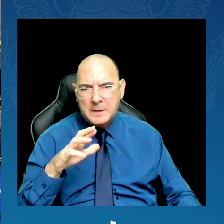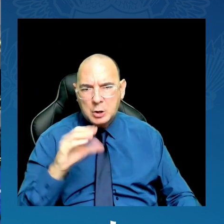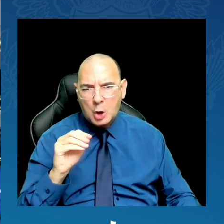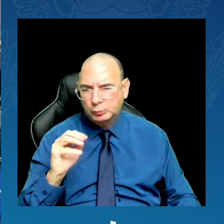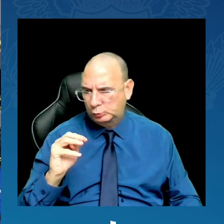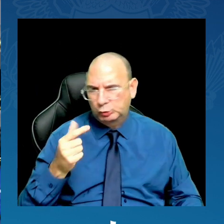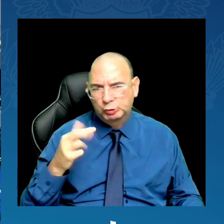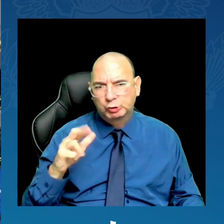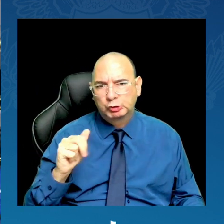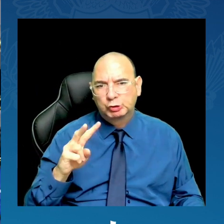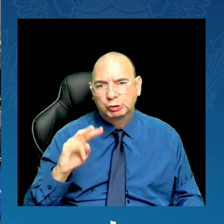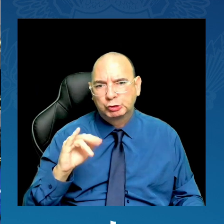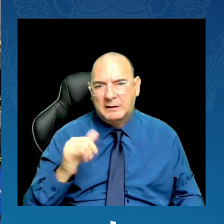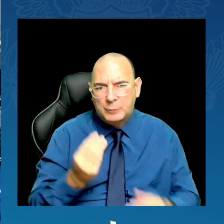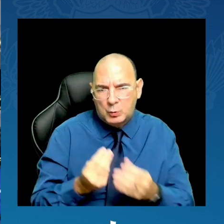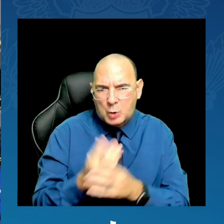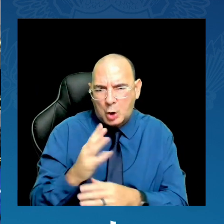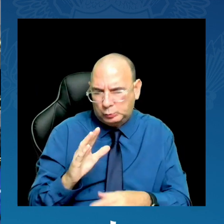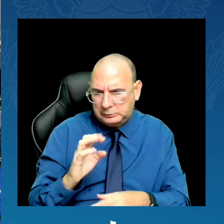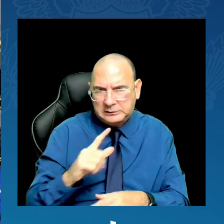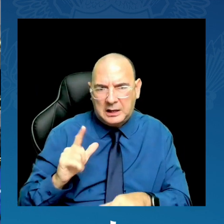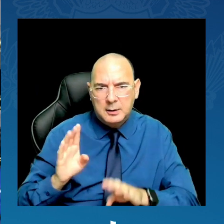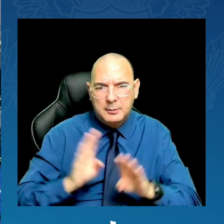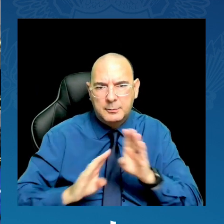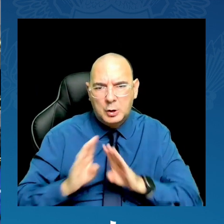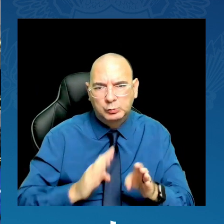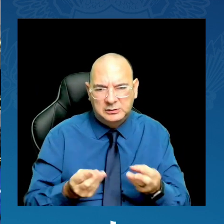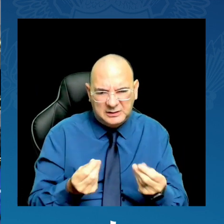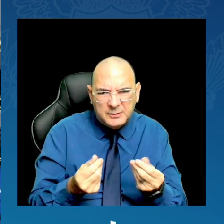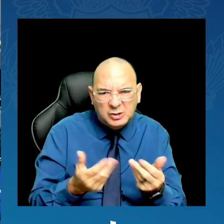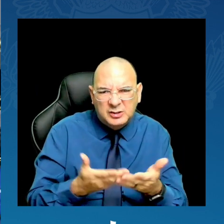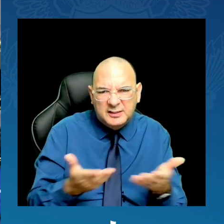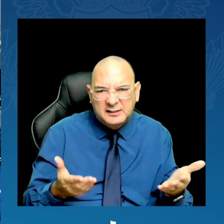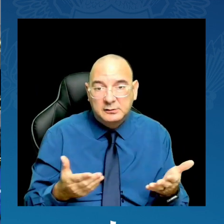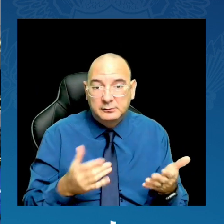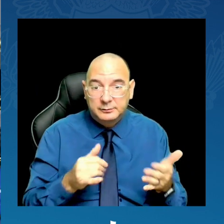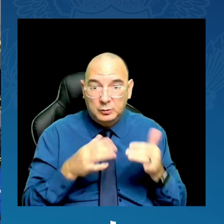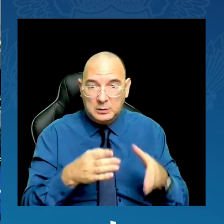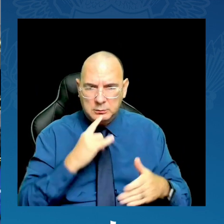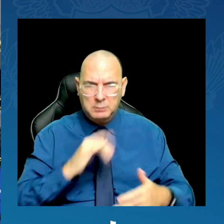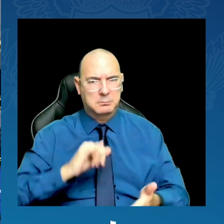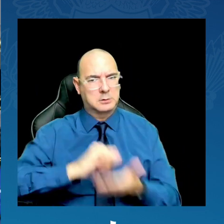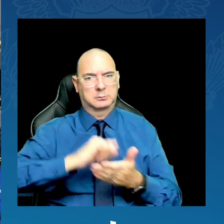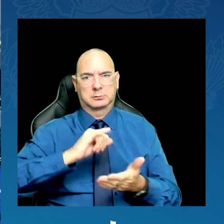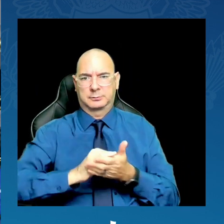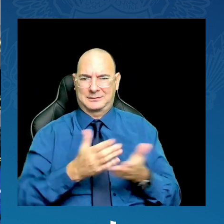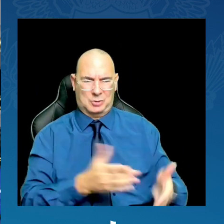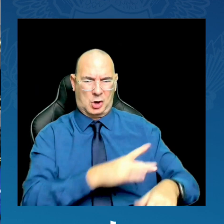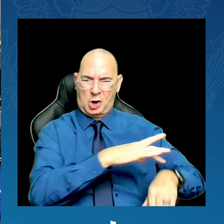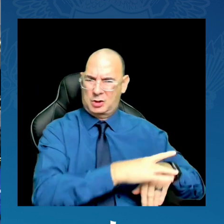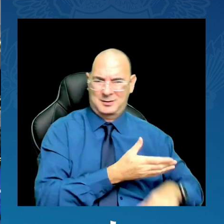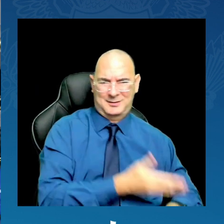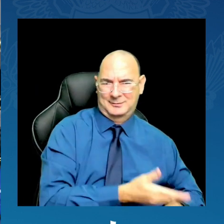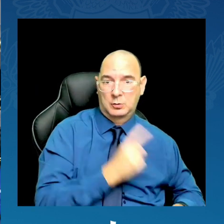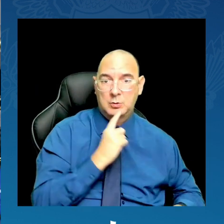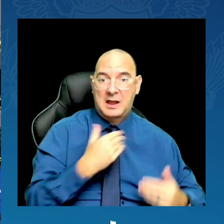in ways that are simply impossible on Earth. For example, our laboratory in the Cedars-Sinai Regenerative Medicine Institute